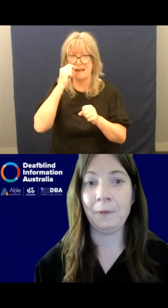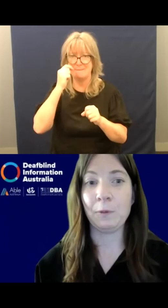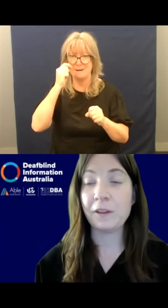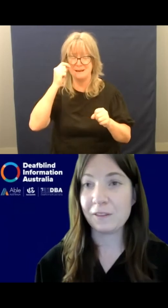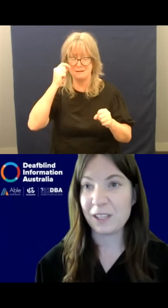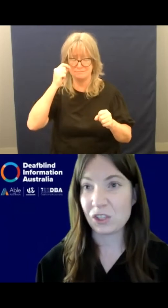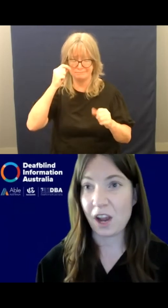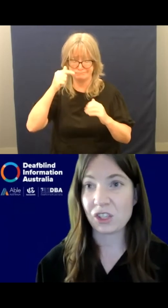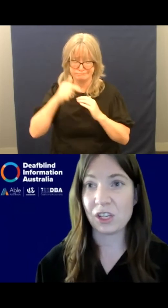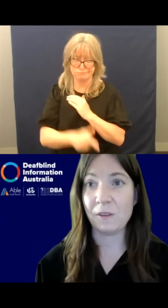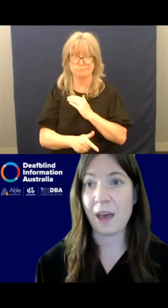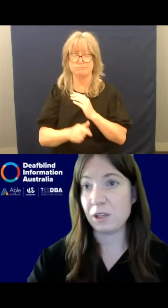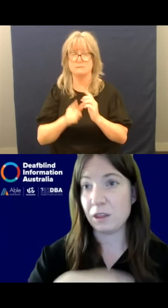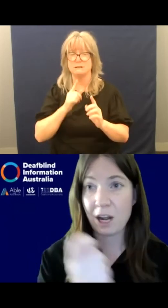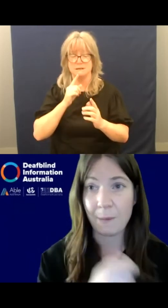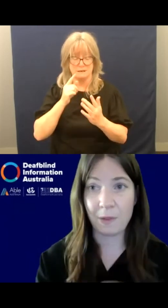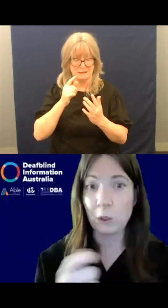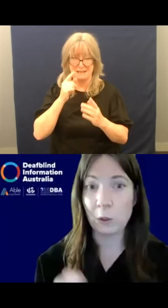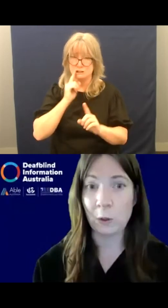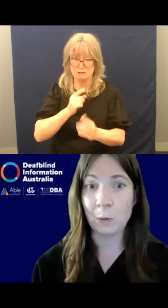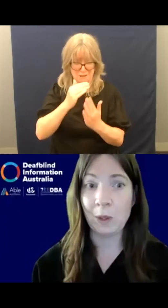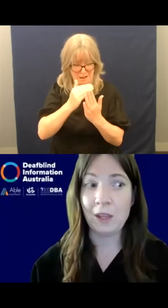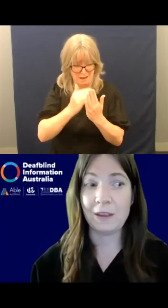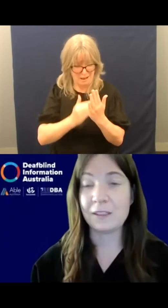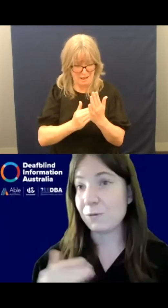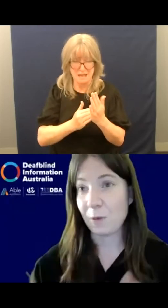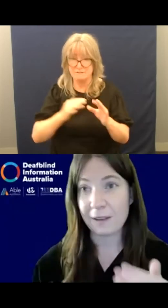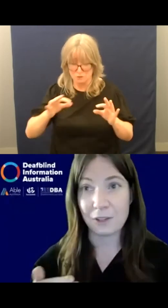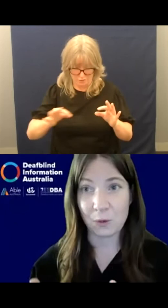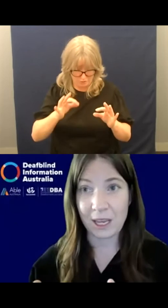Lots of instructions, you have to thread up the loom, there's different ways of doing it,